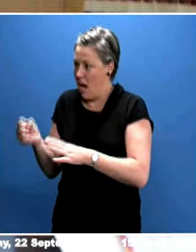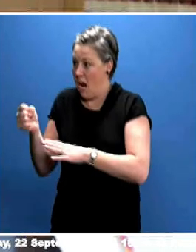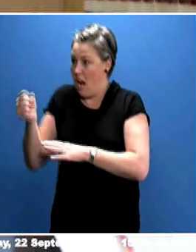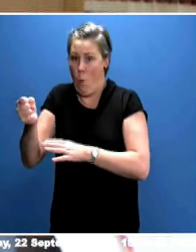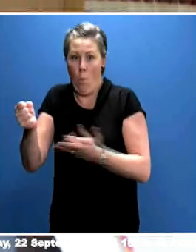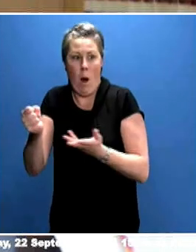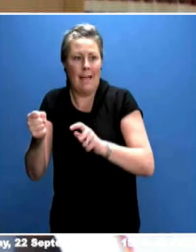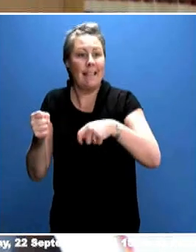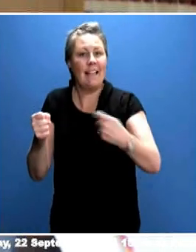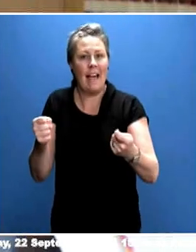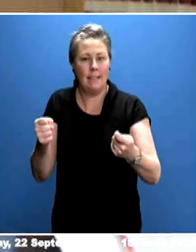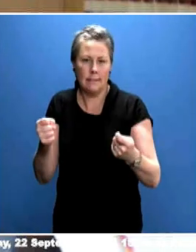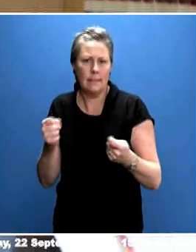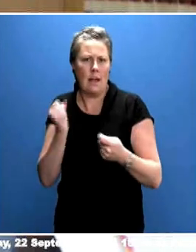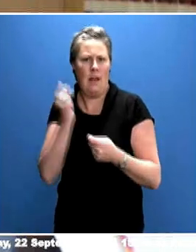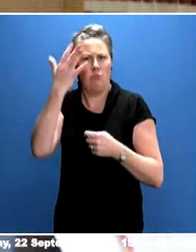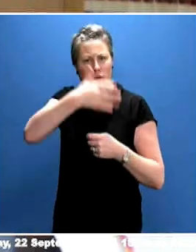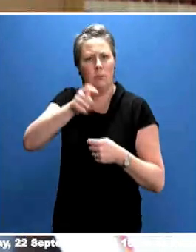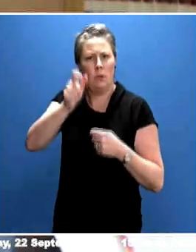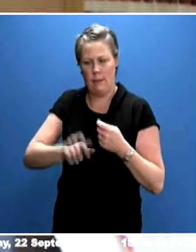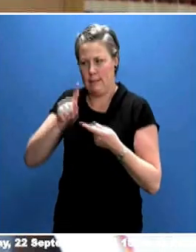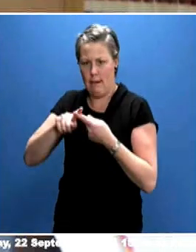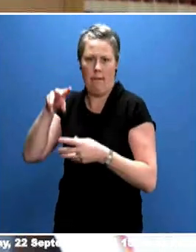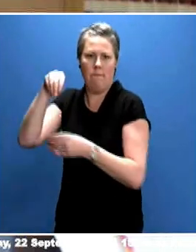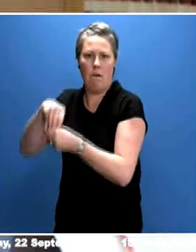and what the child then needs, but meeting some of those cultural